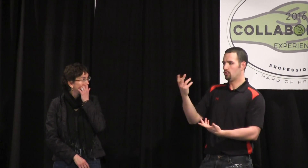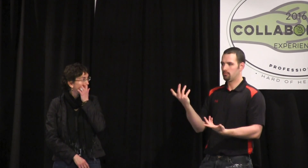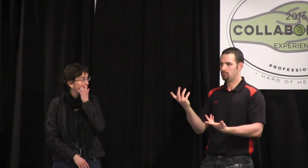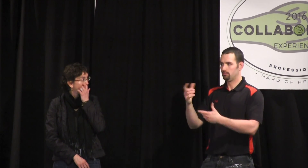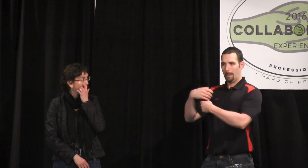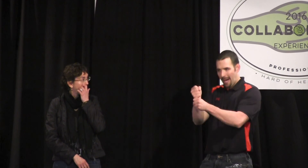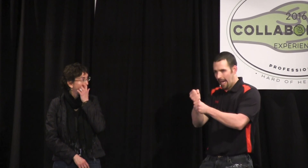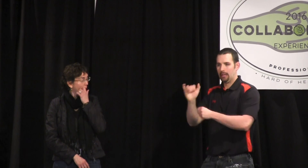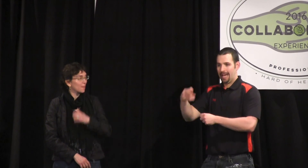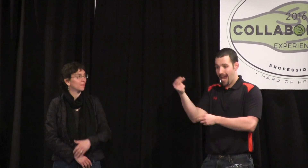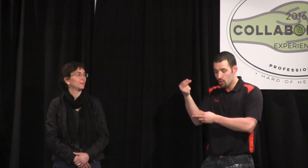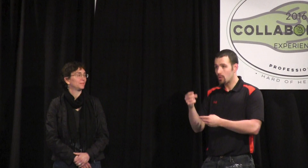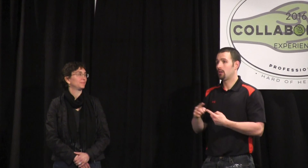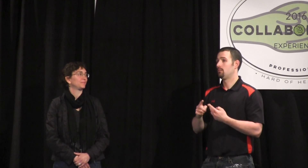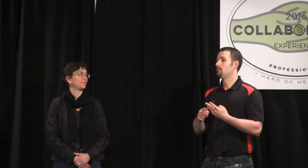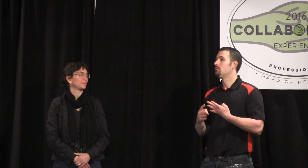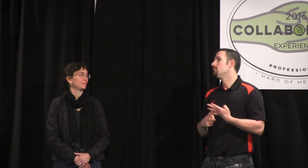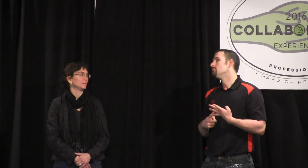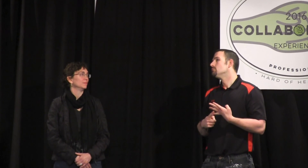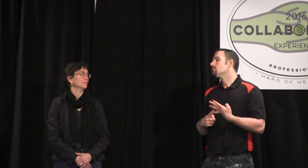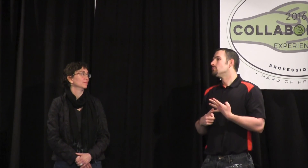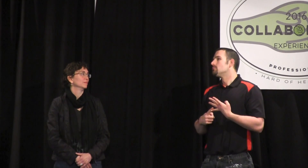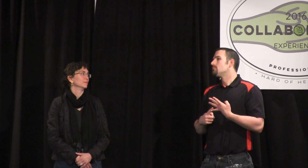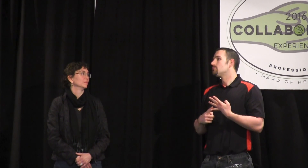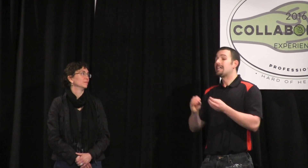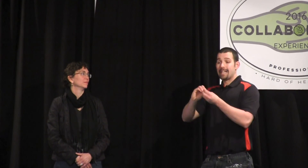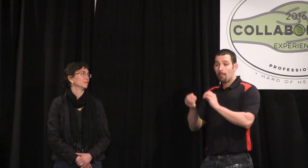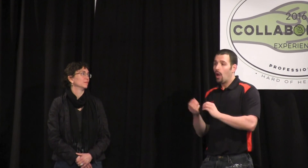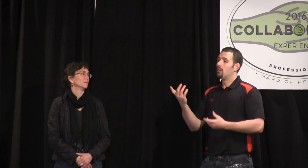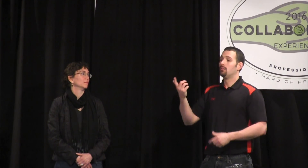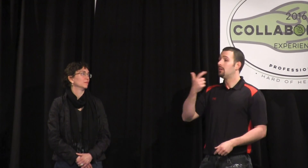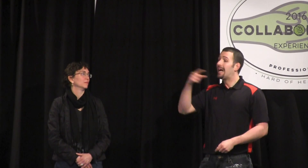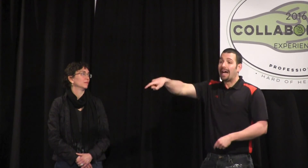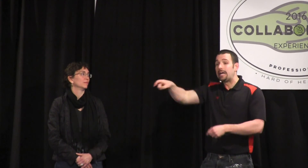and we use a sign for hinge. We've made up this sign for hinge.